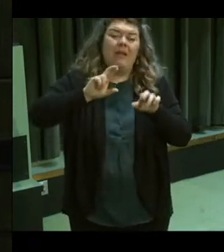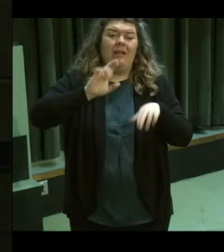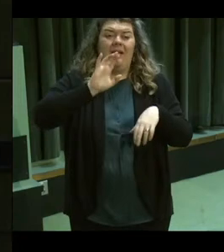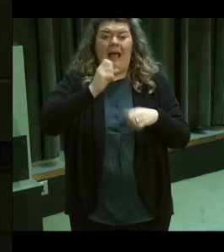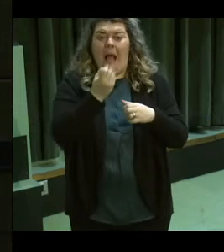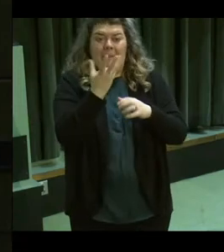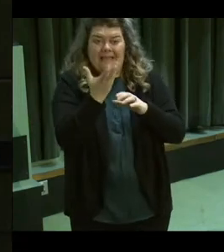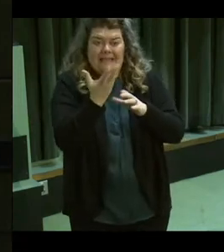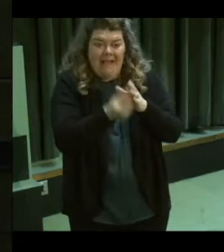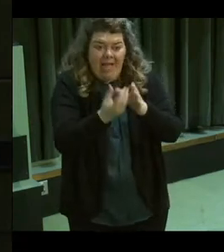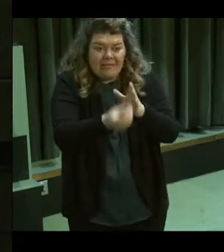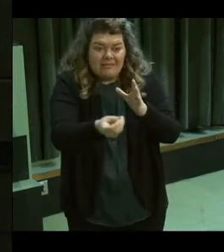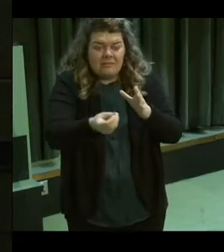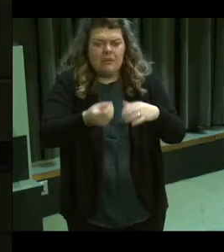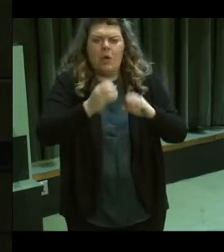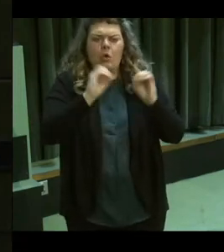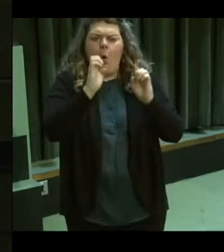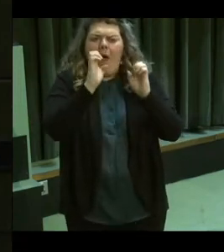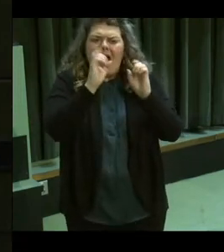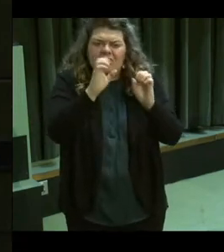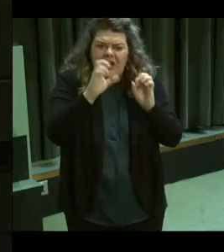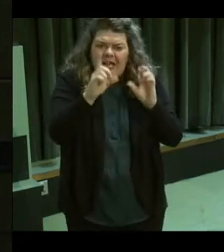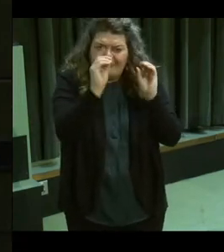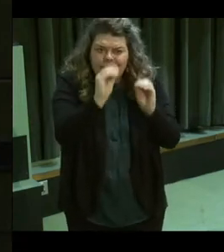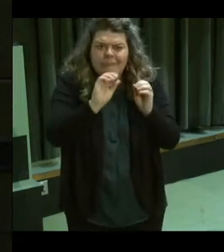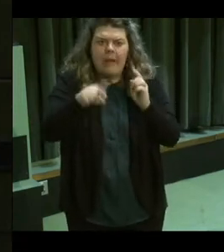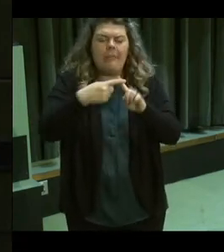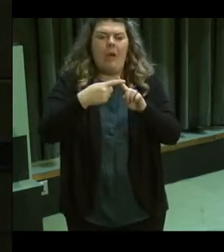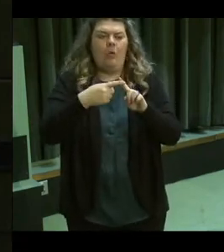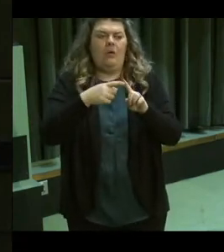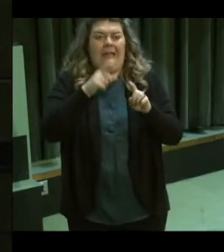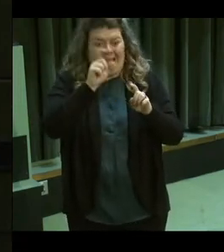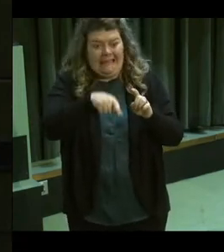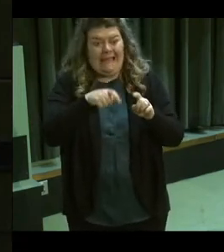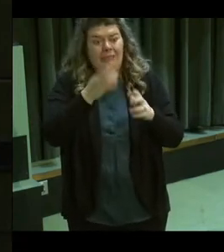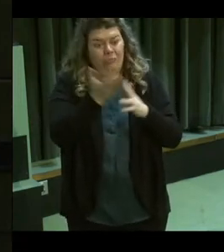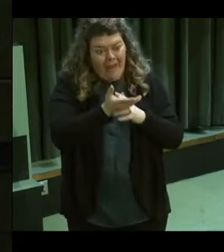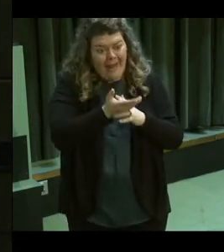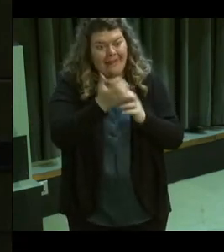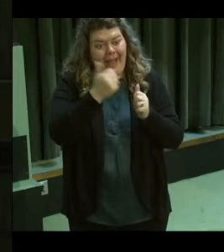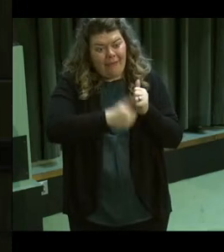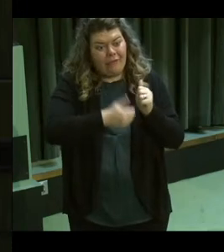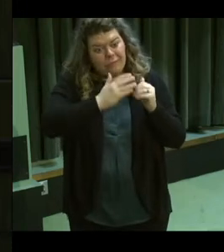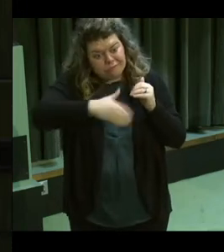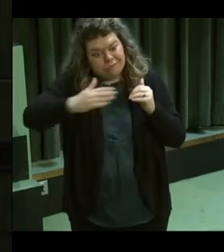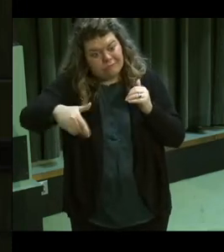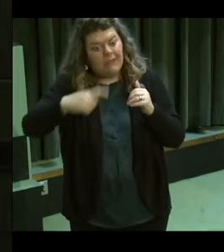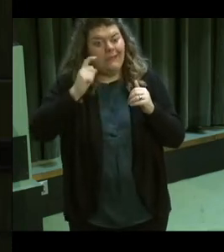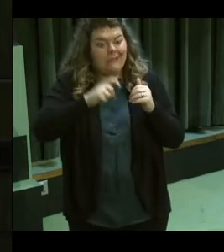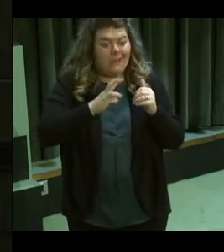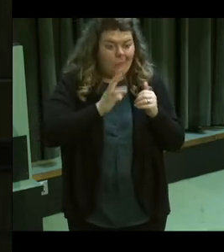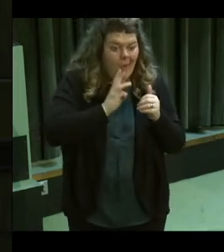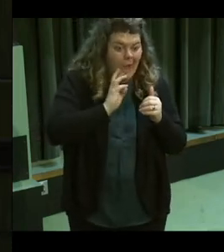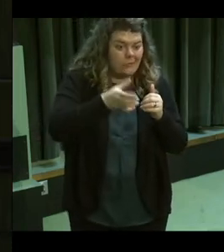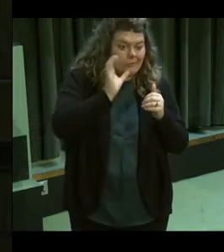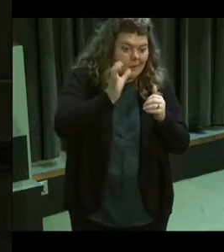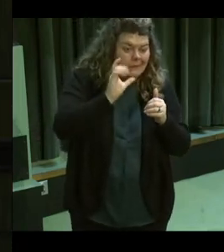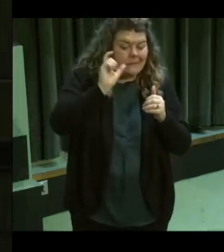worker deaths. That means no educating farm workers about, you know that you need to take a